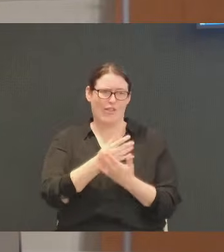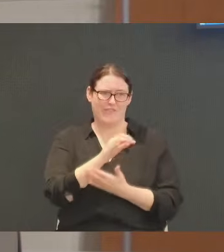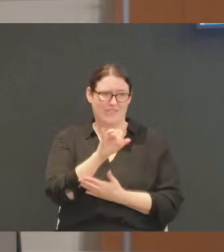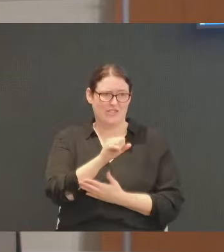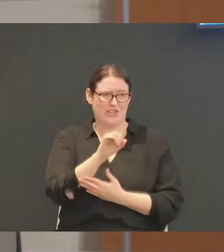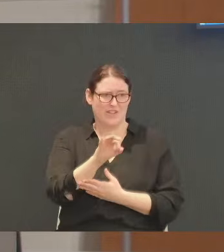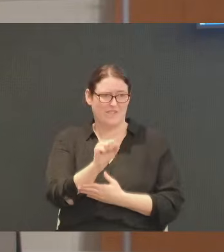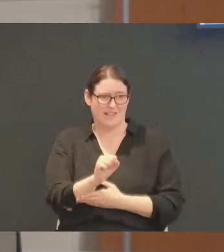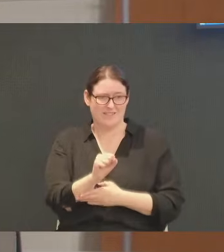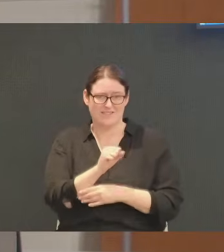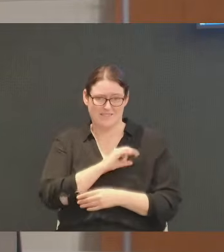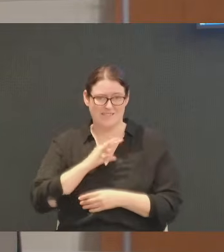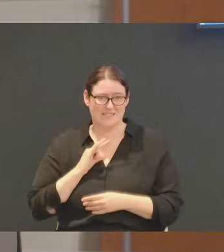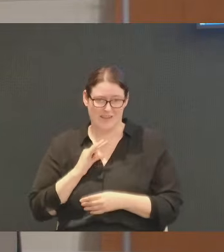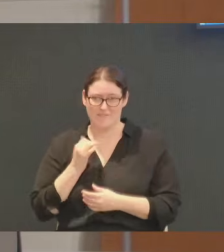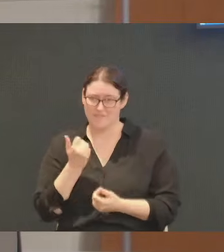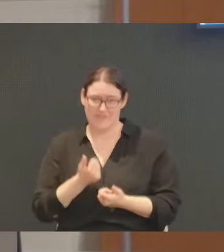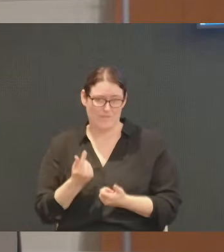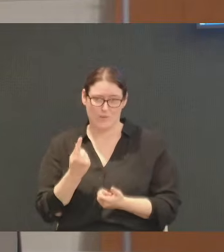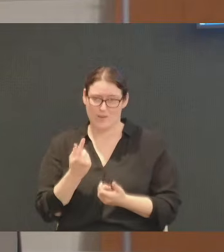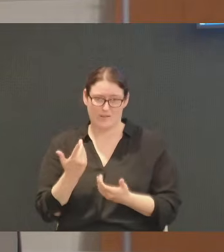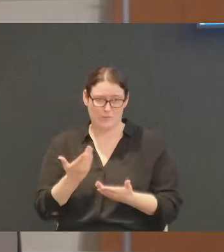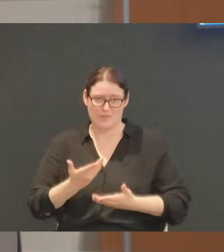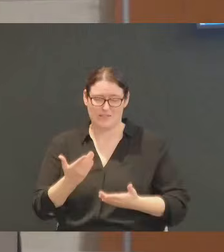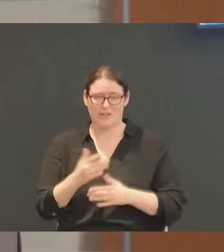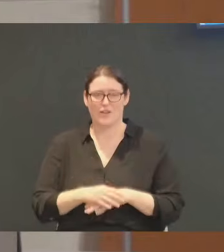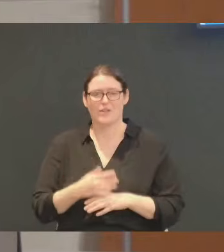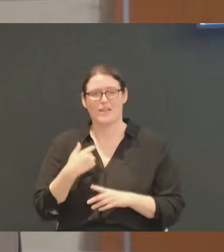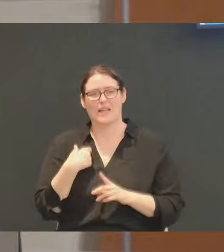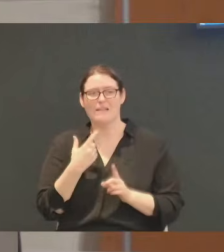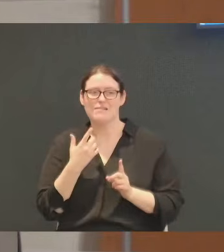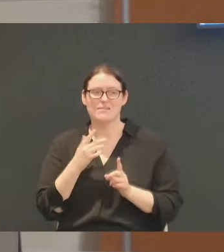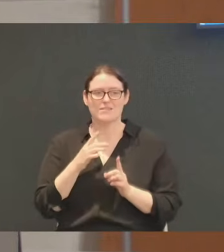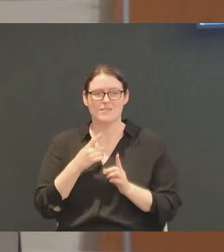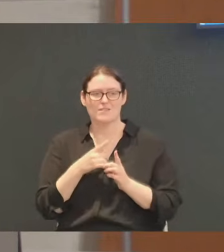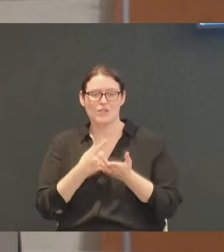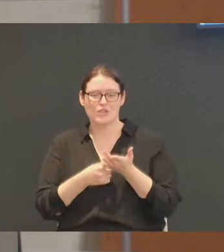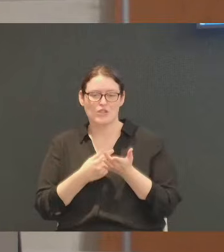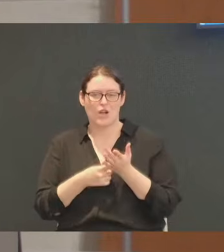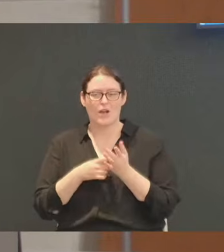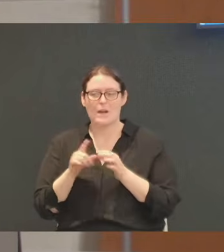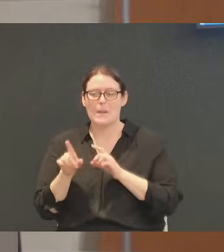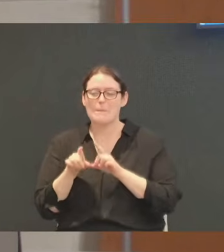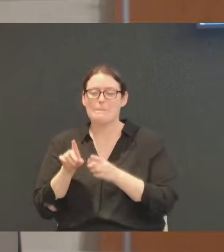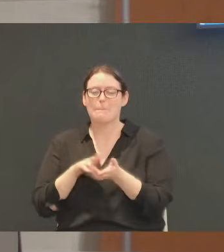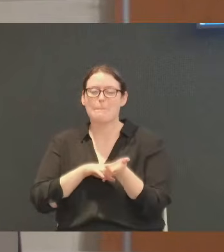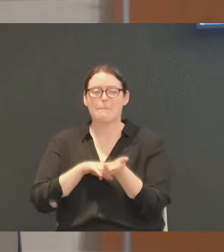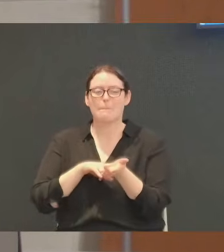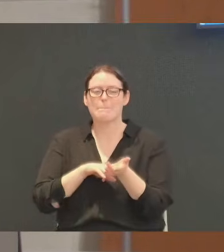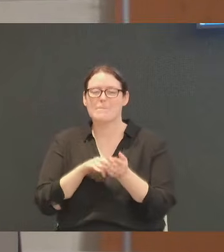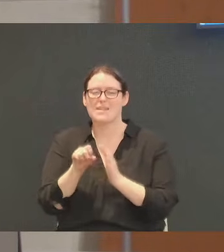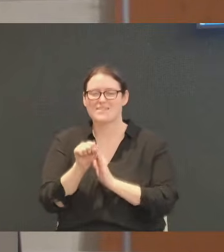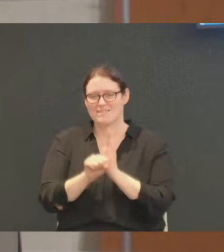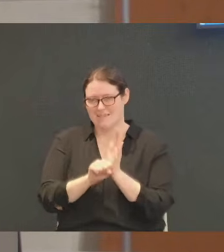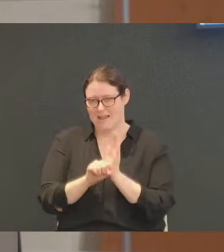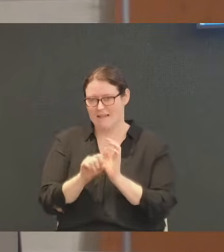are here as well I talked around a little bit to other folks that I know in the state about Bob